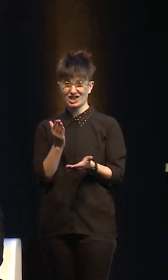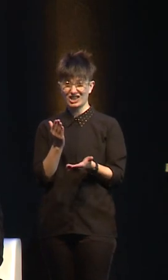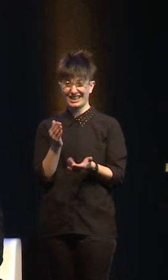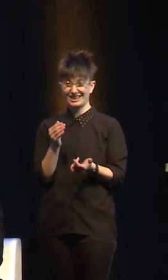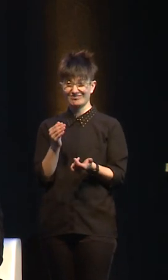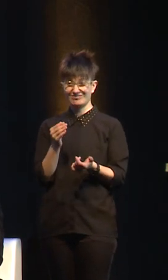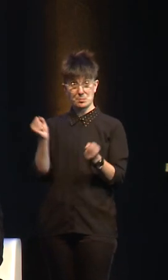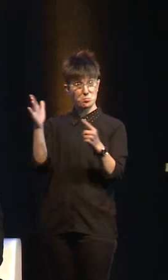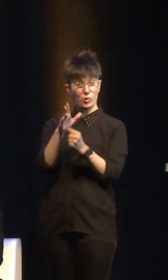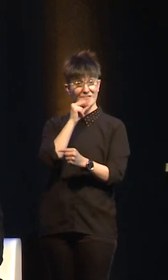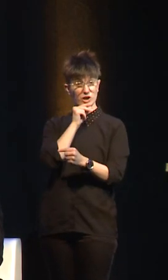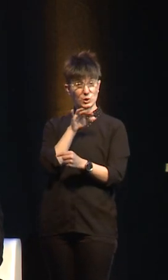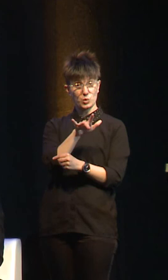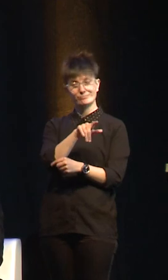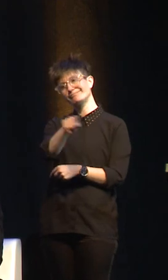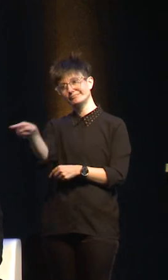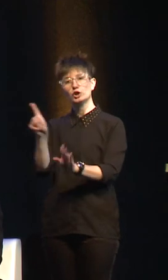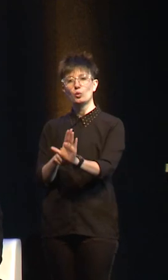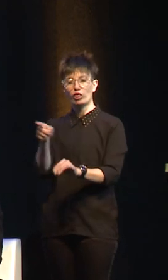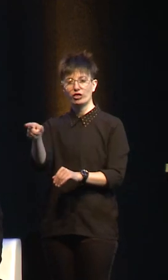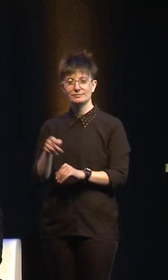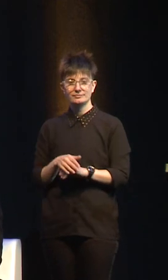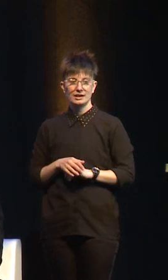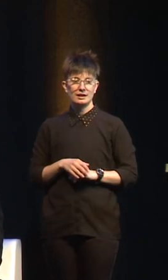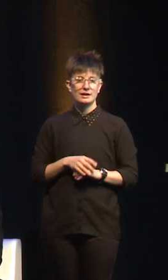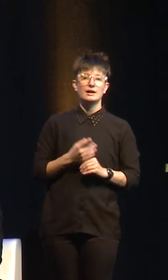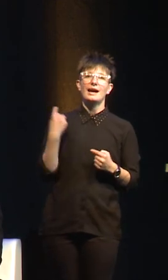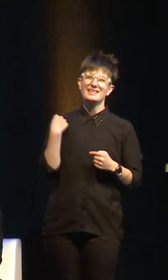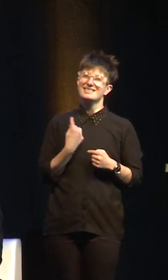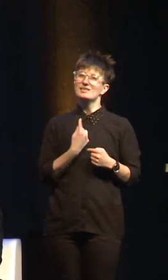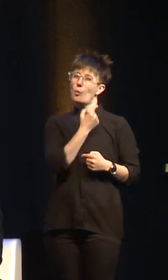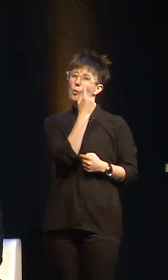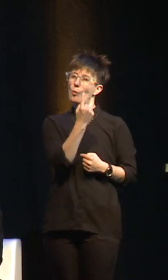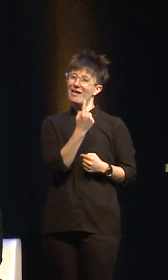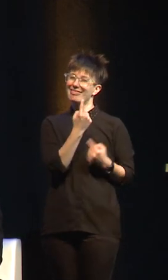Jehan: And it's one thing to be having a voice on the street, it's another thing to have a voice at the table. Minister Shaw: That's right, that's right,